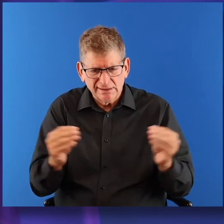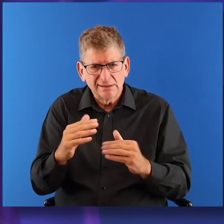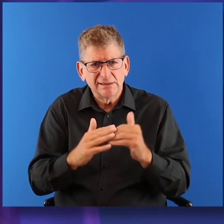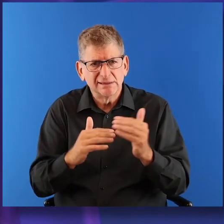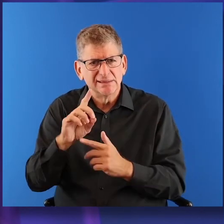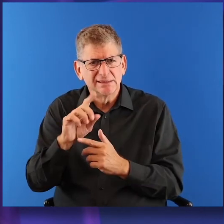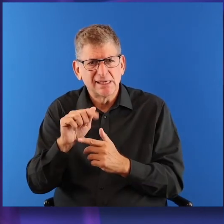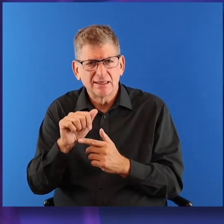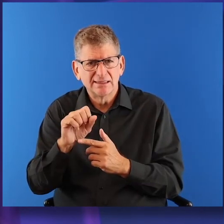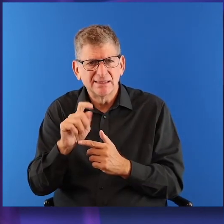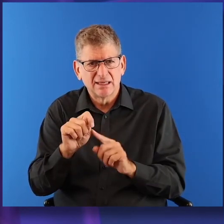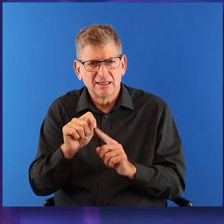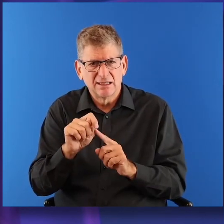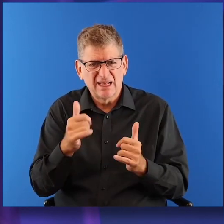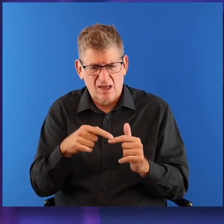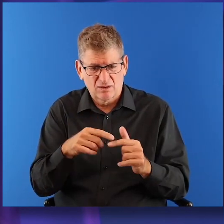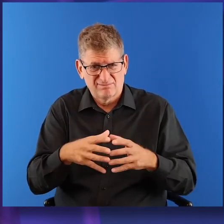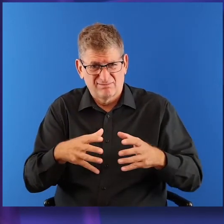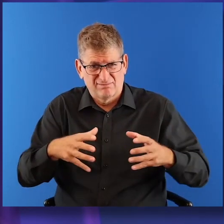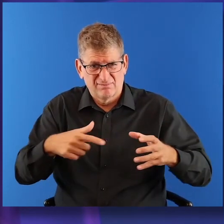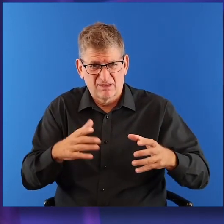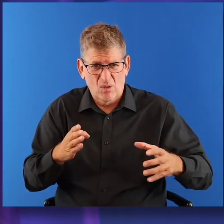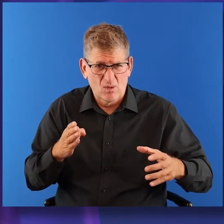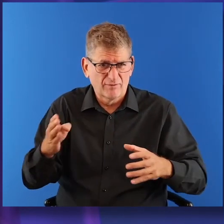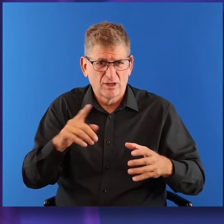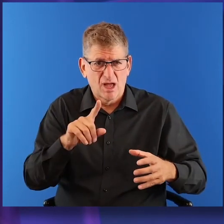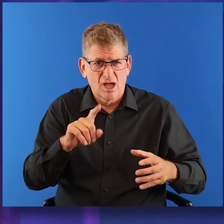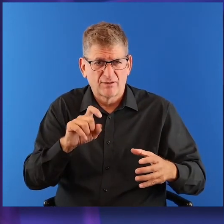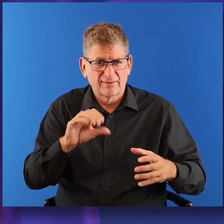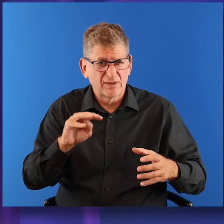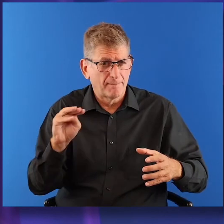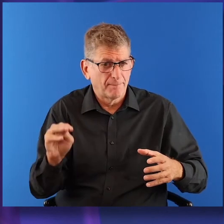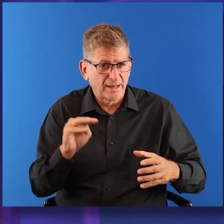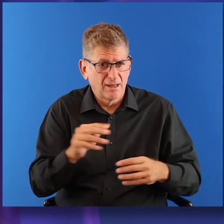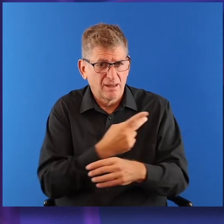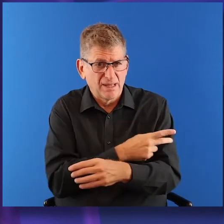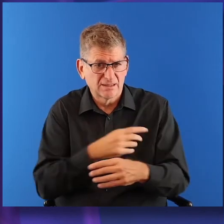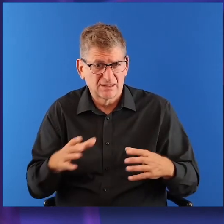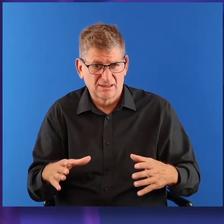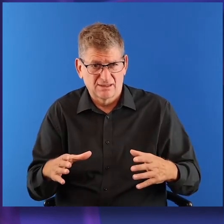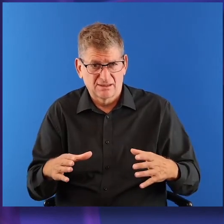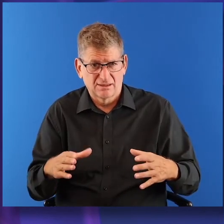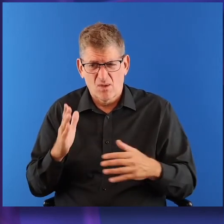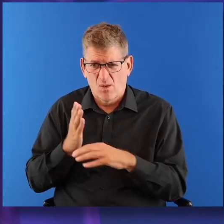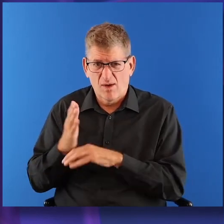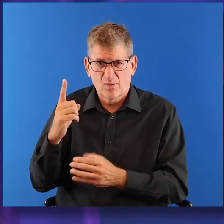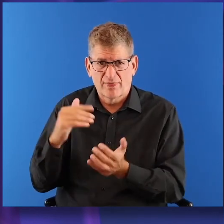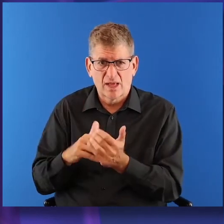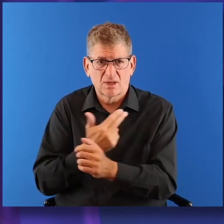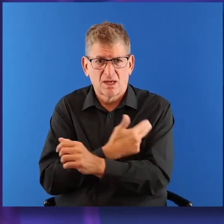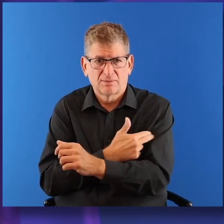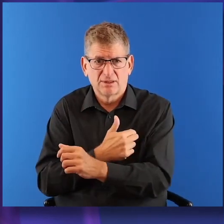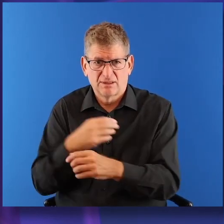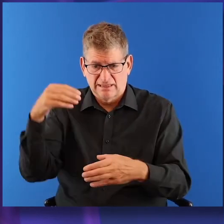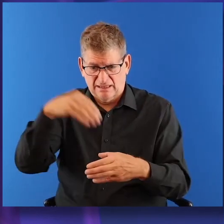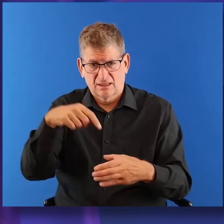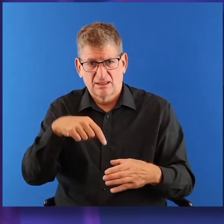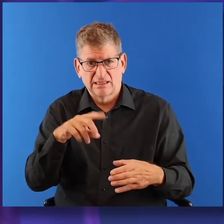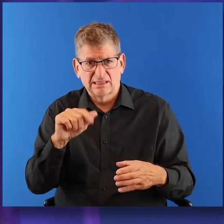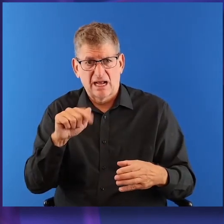together a dataset that now exceeds 150 million patients. There's over 1,000 hospitals represented in the dataset